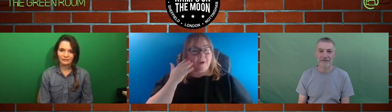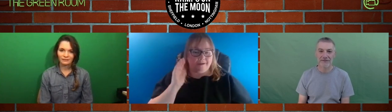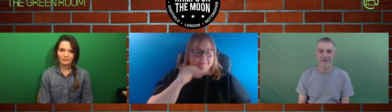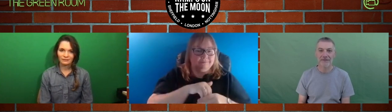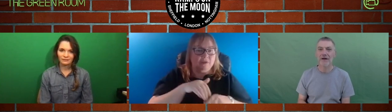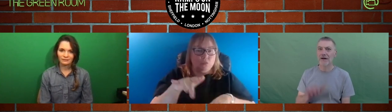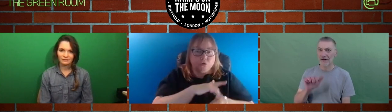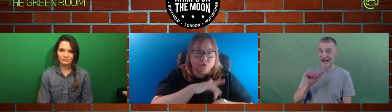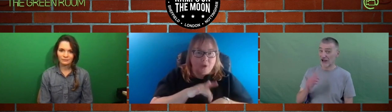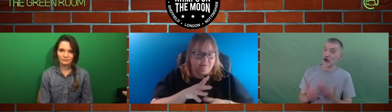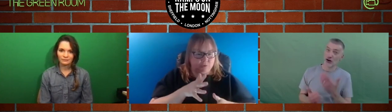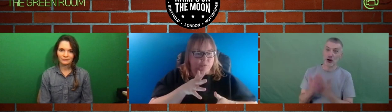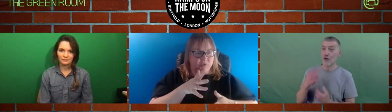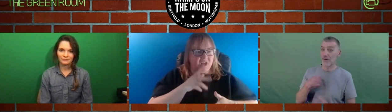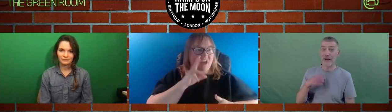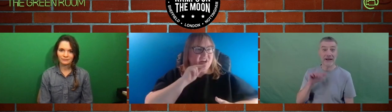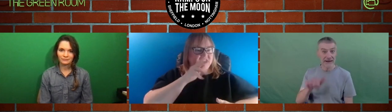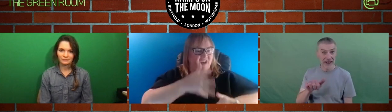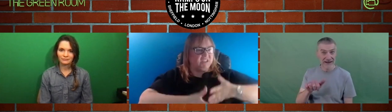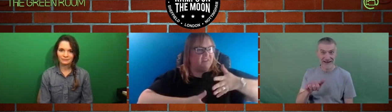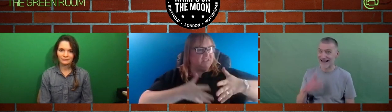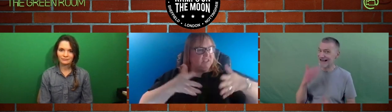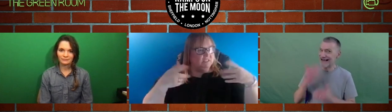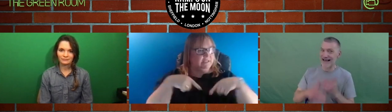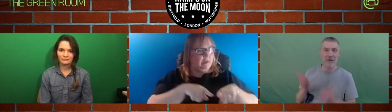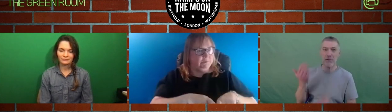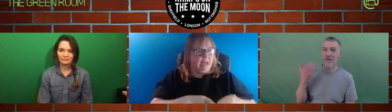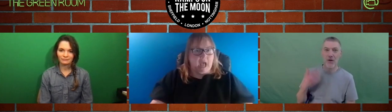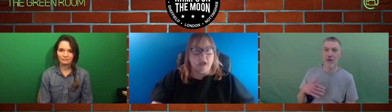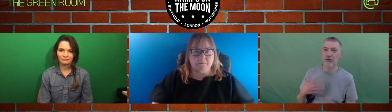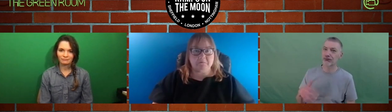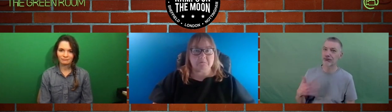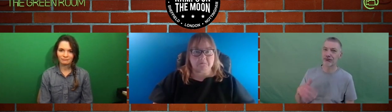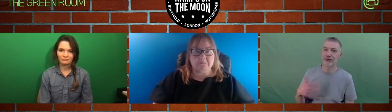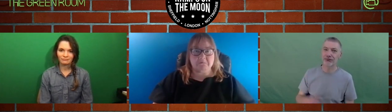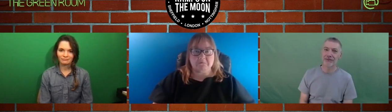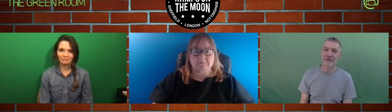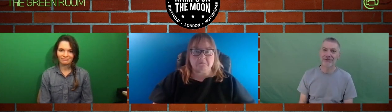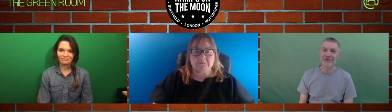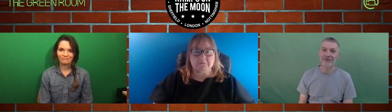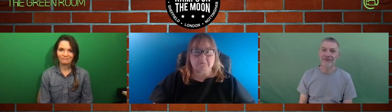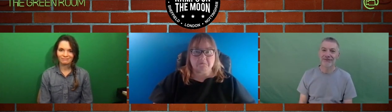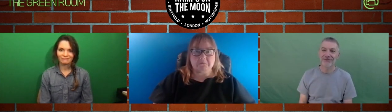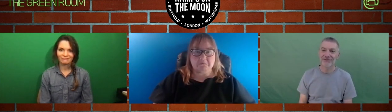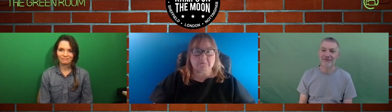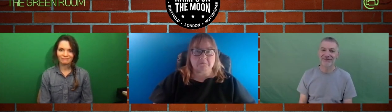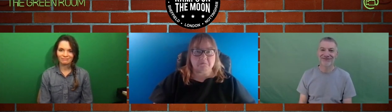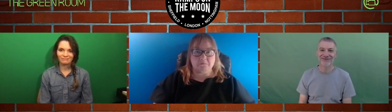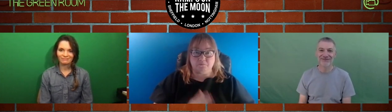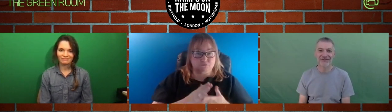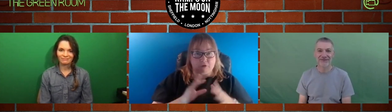new for me yeah. I've never done that before so. Yeah you did a marvelous job. So your